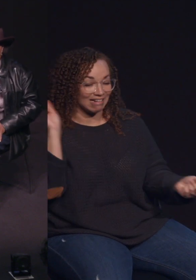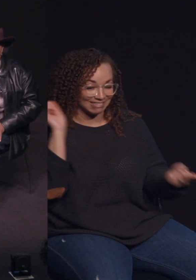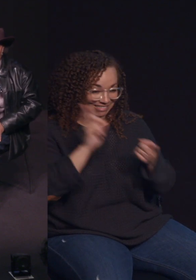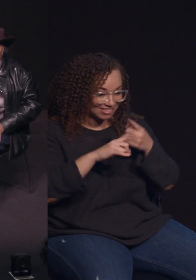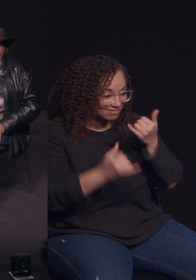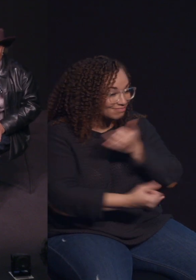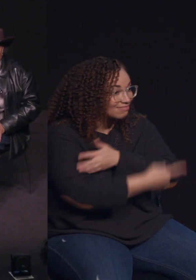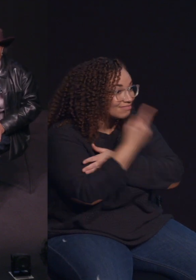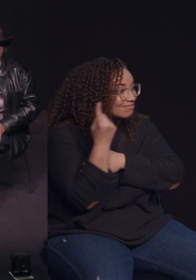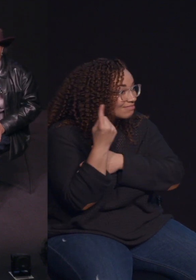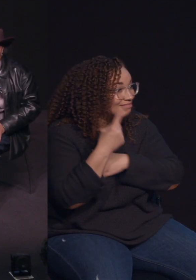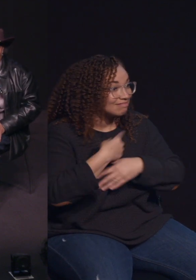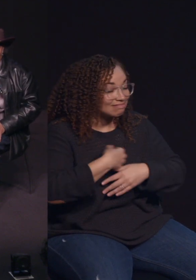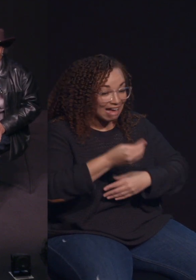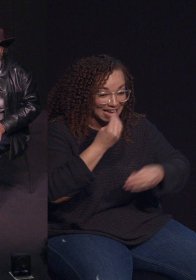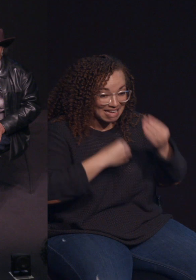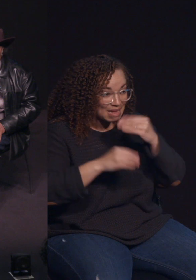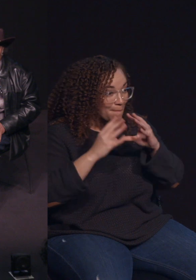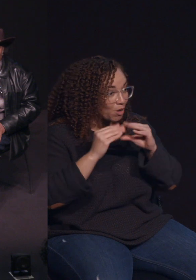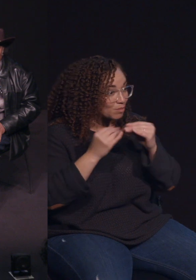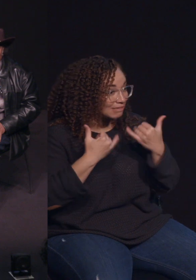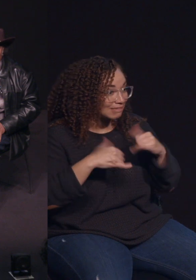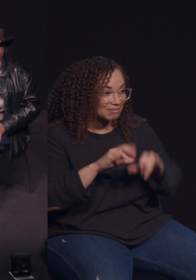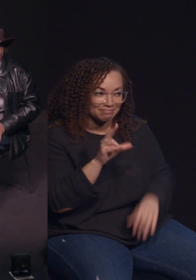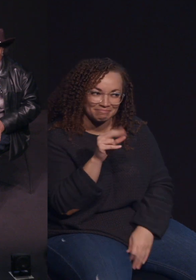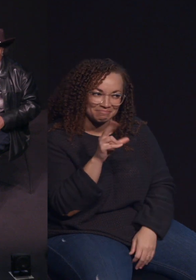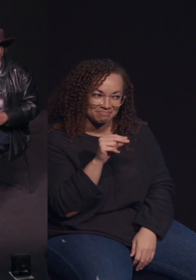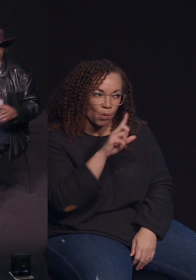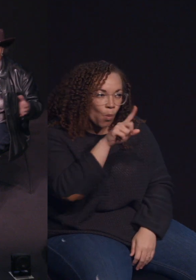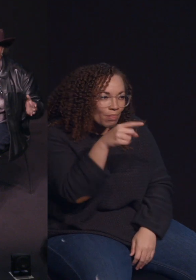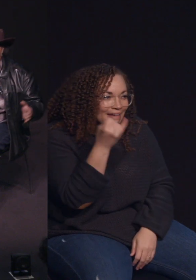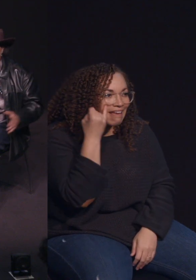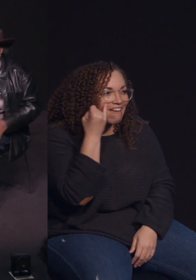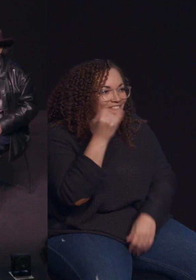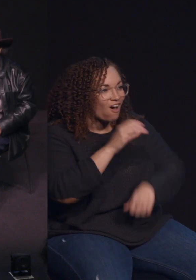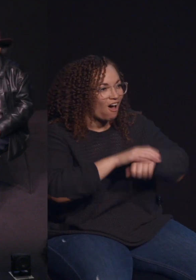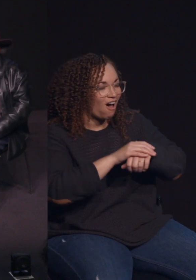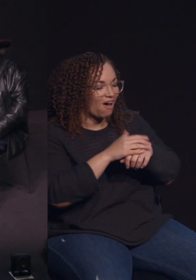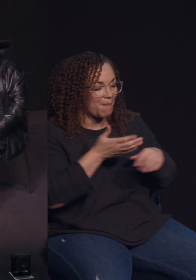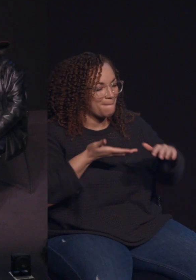put 'em on a big sweet potato. I love 'em like that, you know?